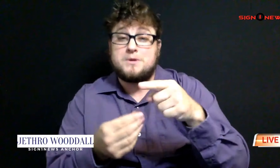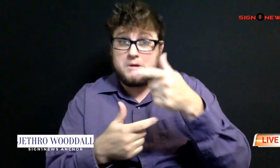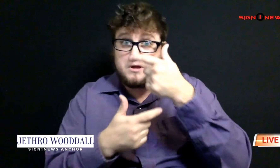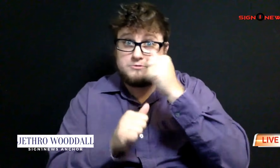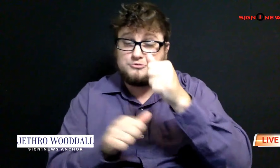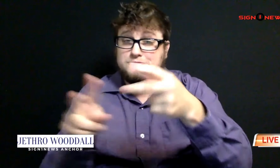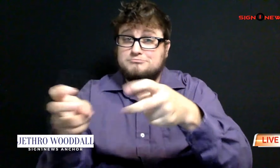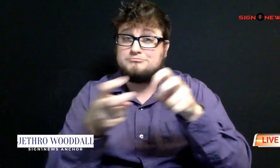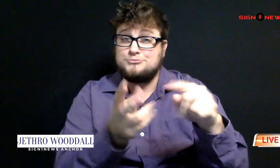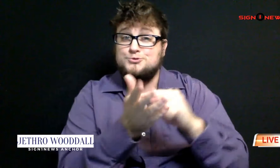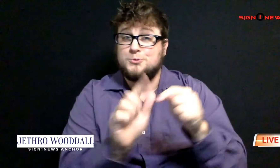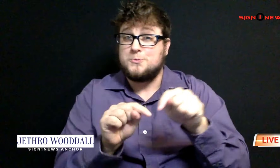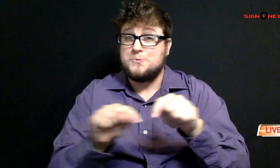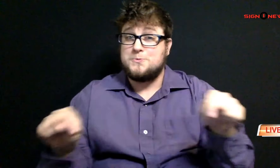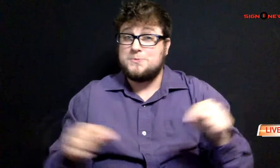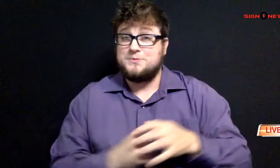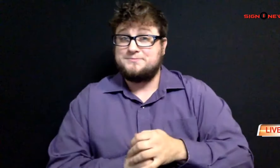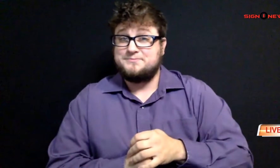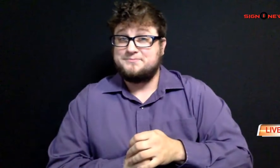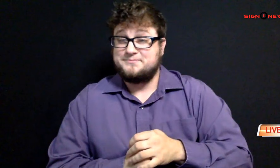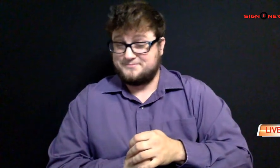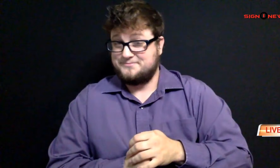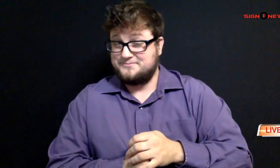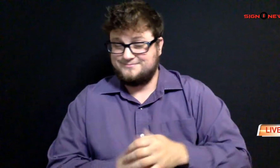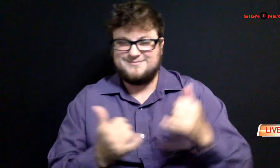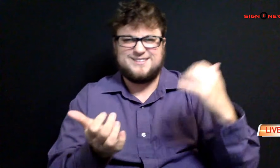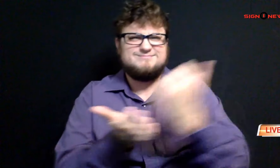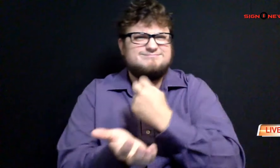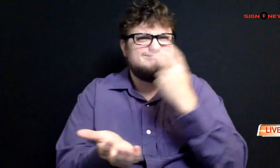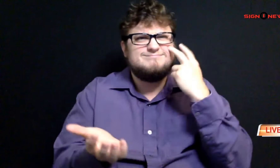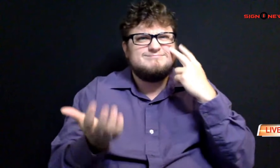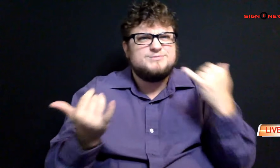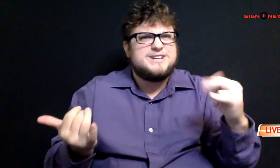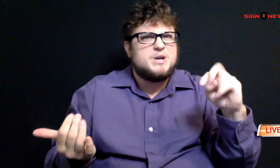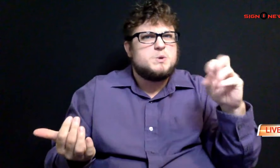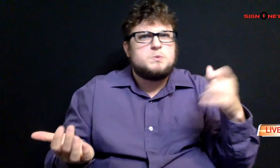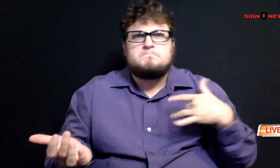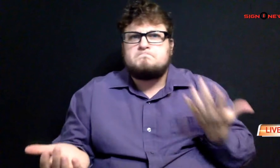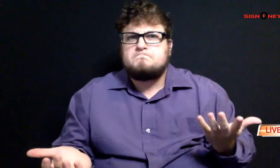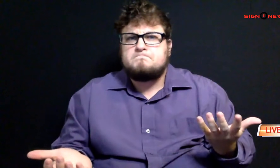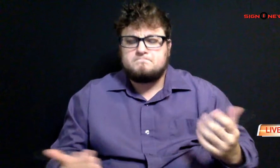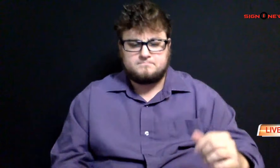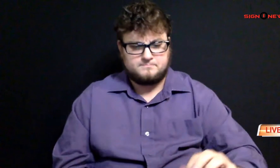if you post an interesting comment during this update we may add it at the during this update we may add it at the bottom of the screen bottom of the screen now let's see what's happening in the